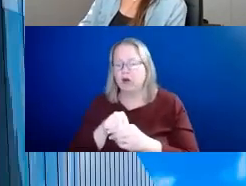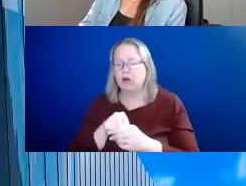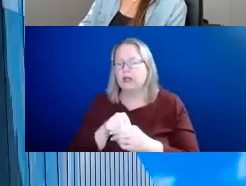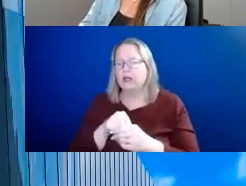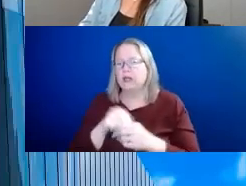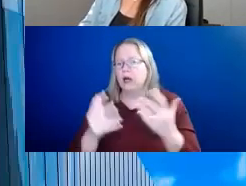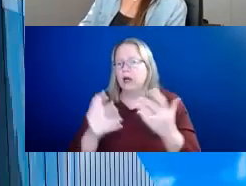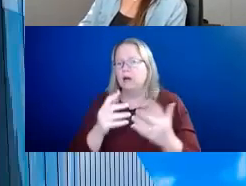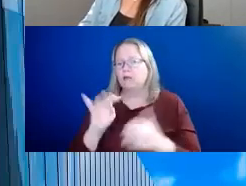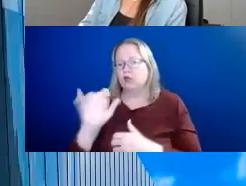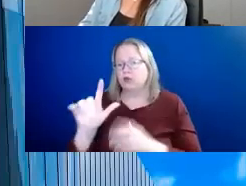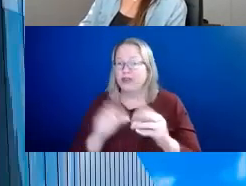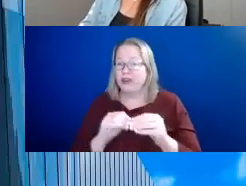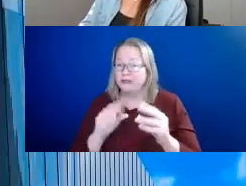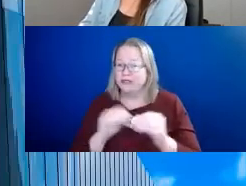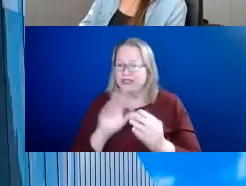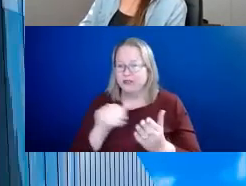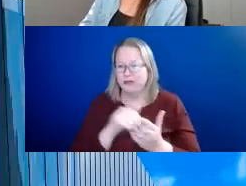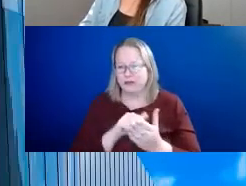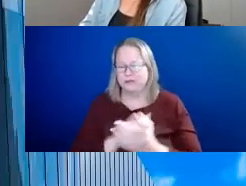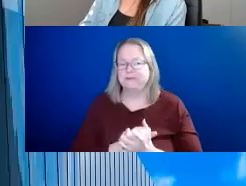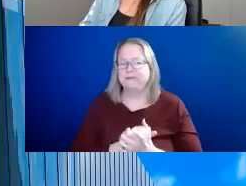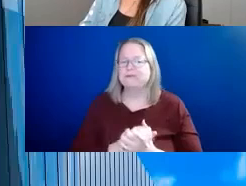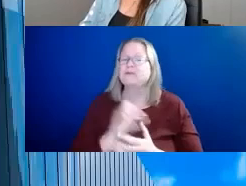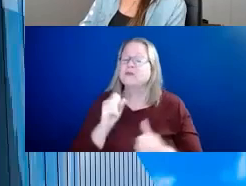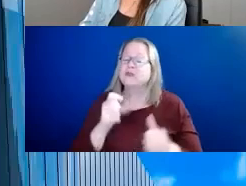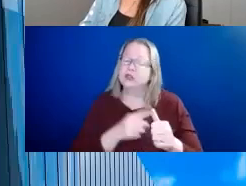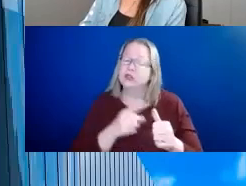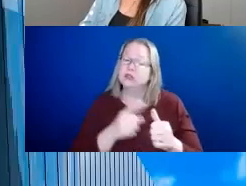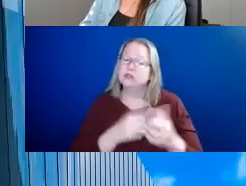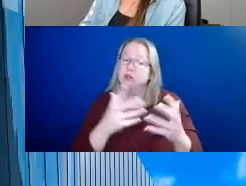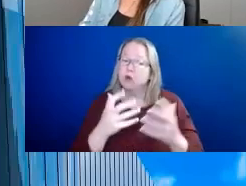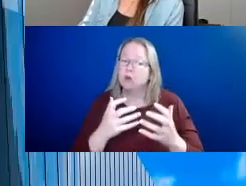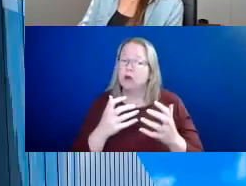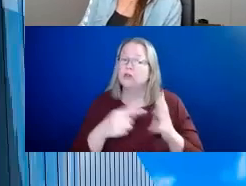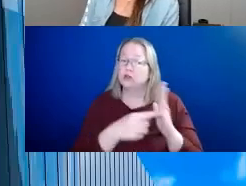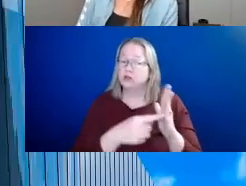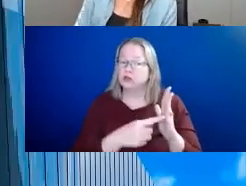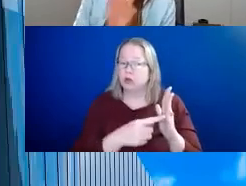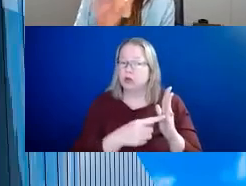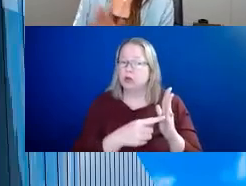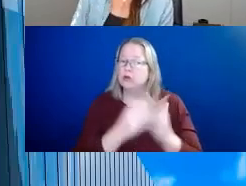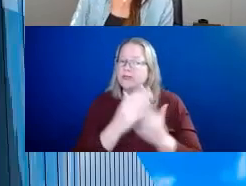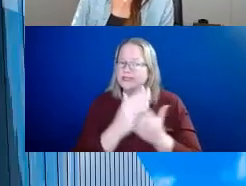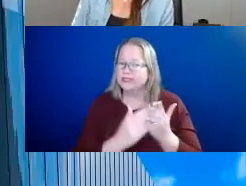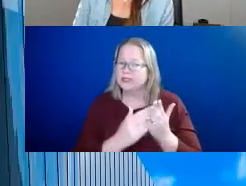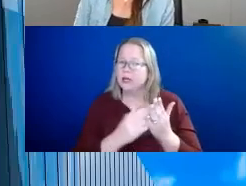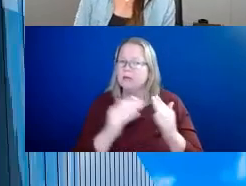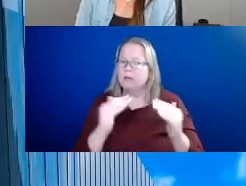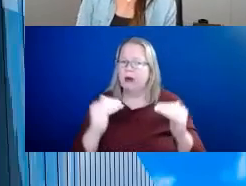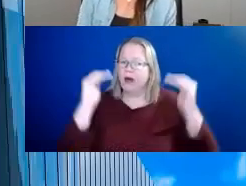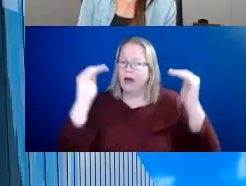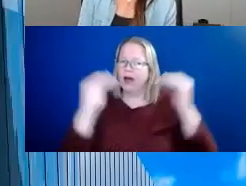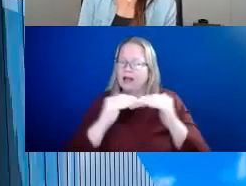virtual conference center. The first thing I would like to point out are a few high-level pieces of